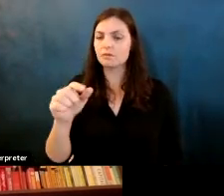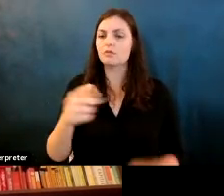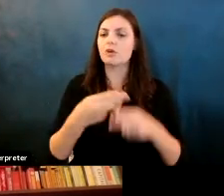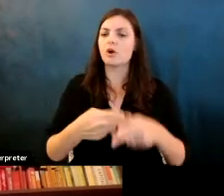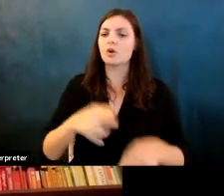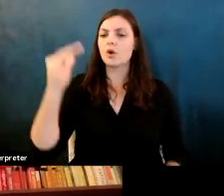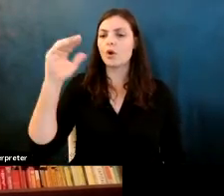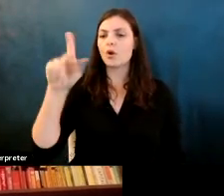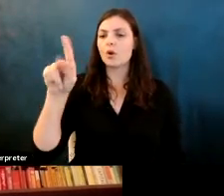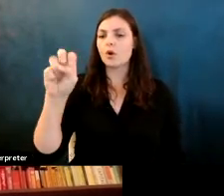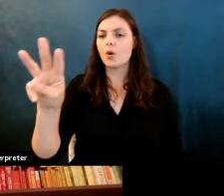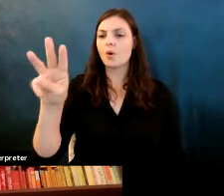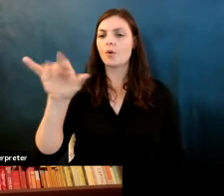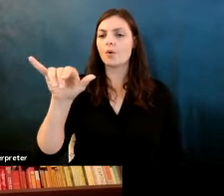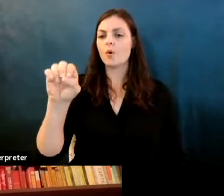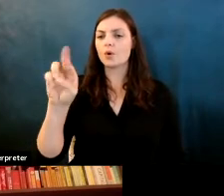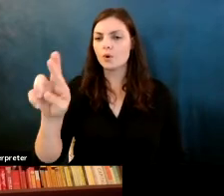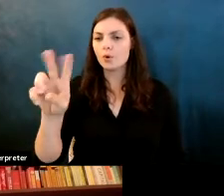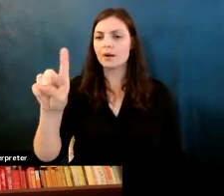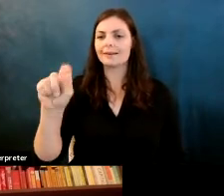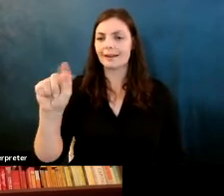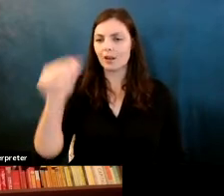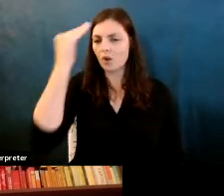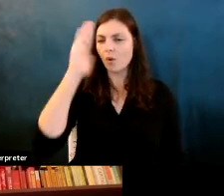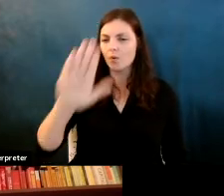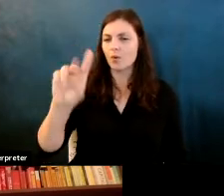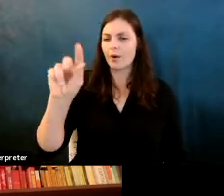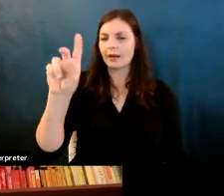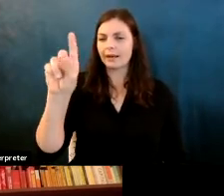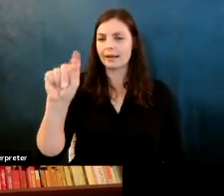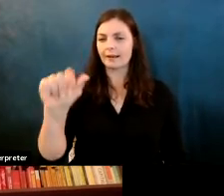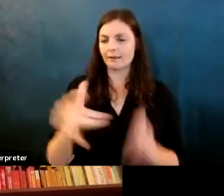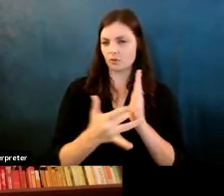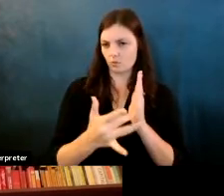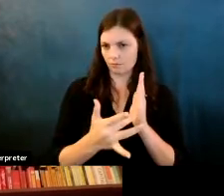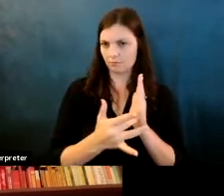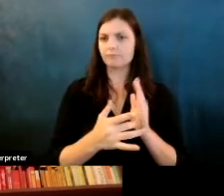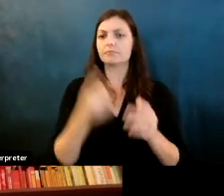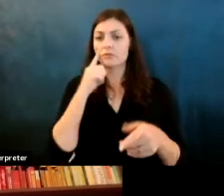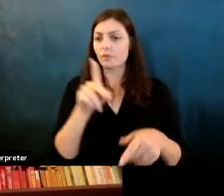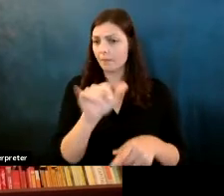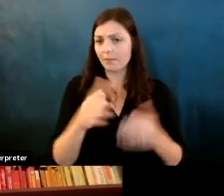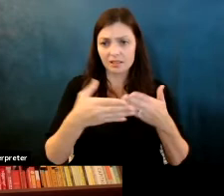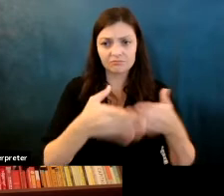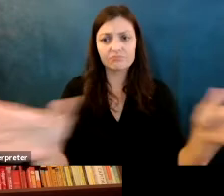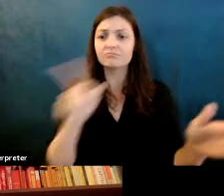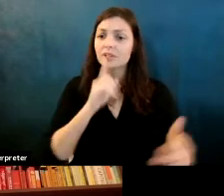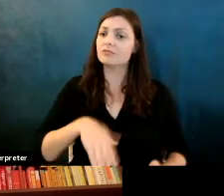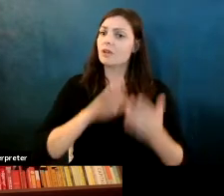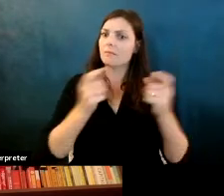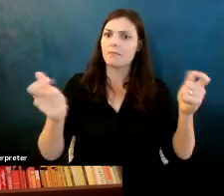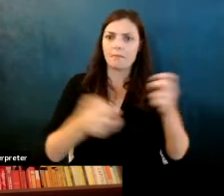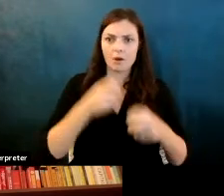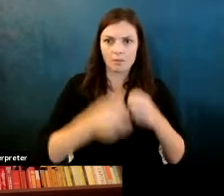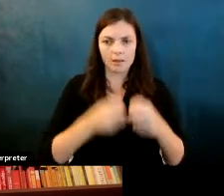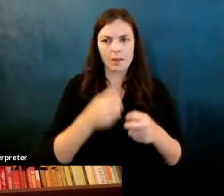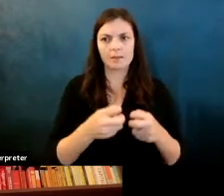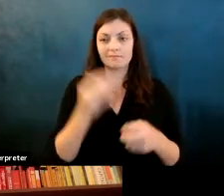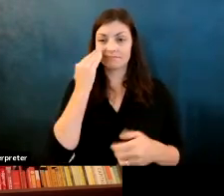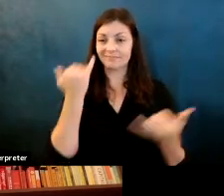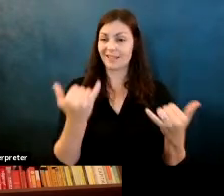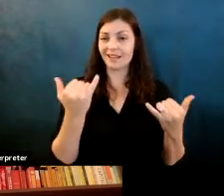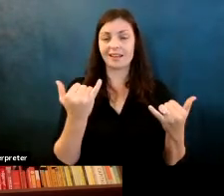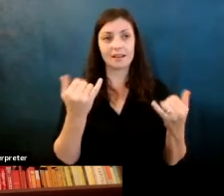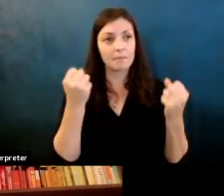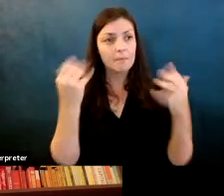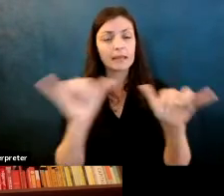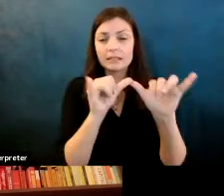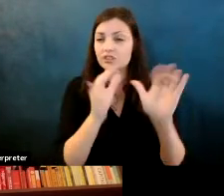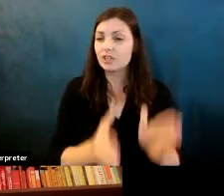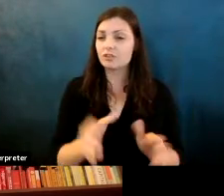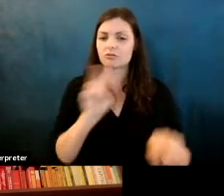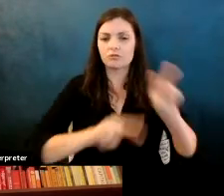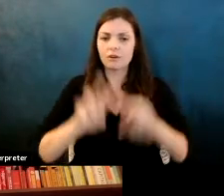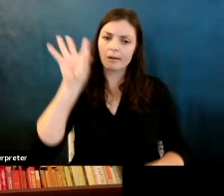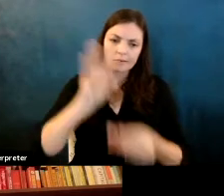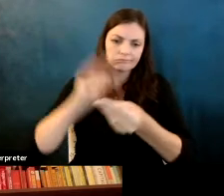Fernanda Viegas: A publicly available tool and it addresses a you know, a major problem, which is today, you know too many engineers look at aggregate statistics of their data.